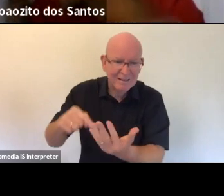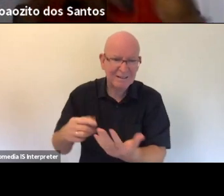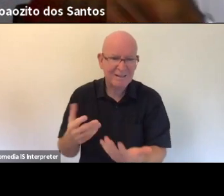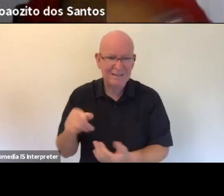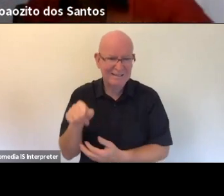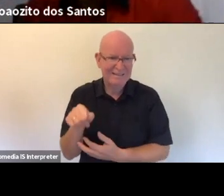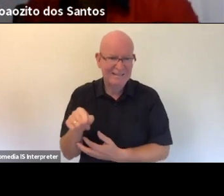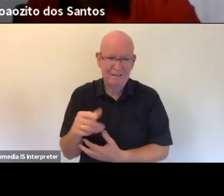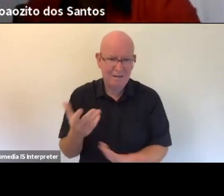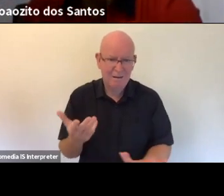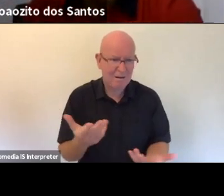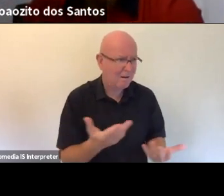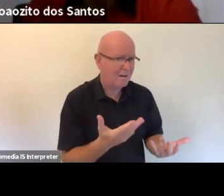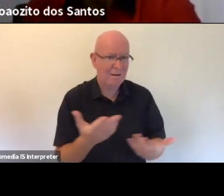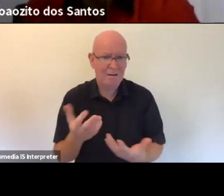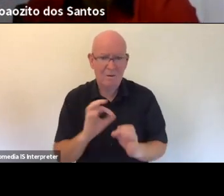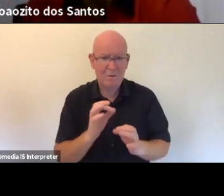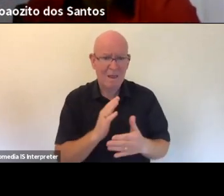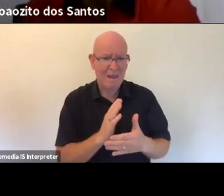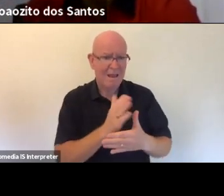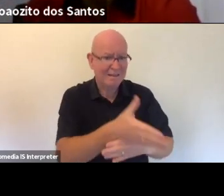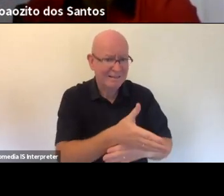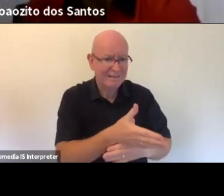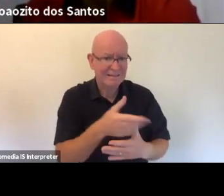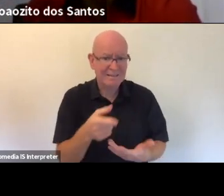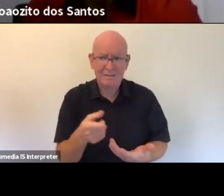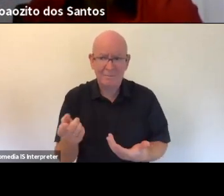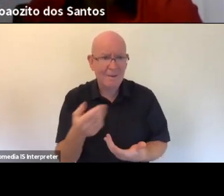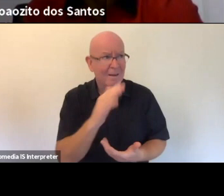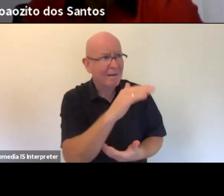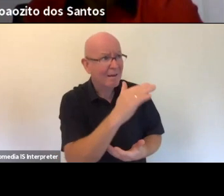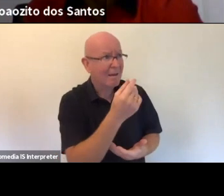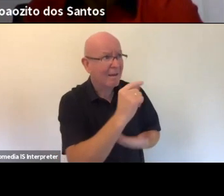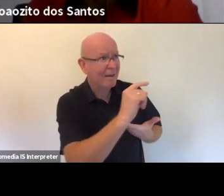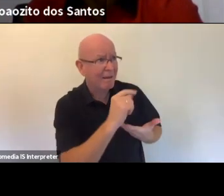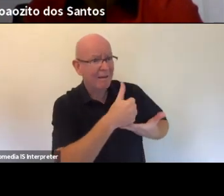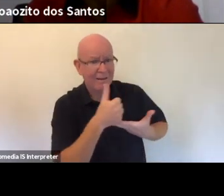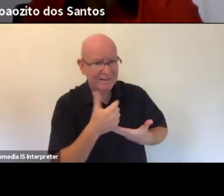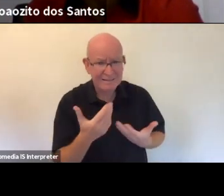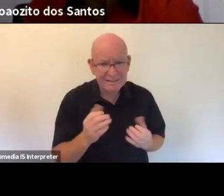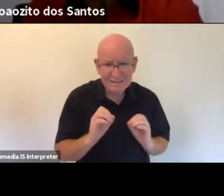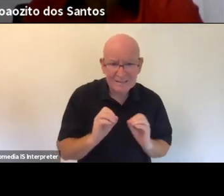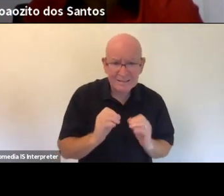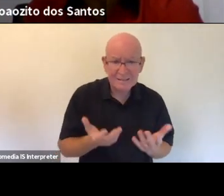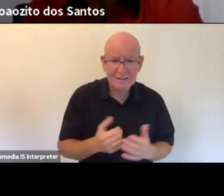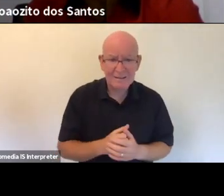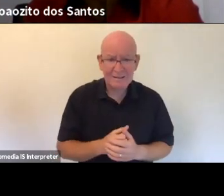Lack of accessible information from community leaders, family don’t support assist them to process their documents.